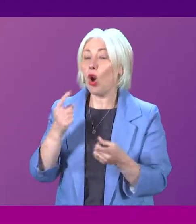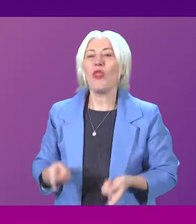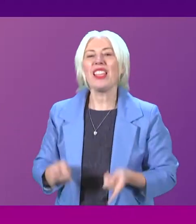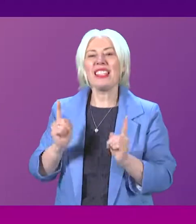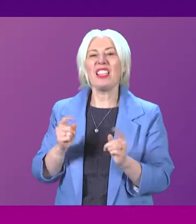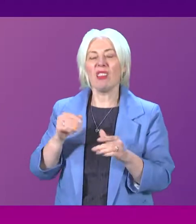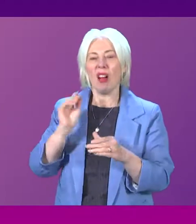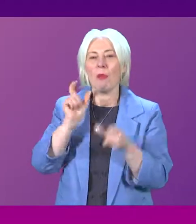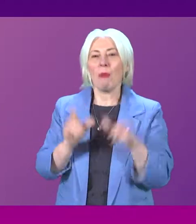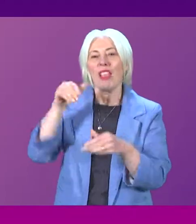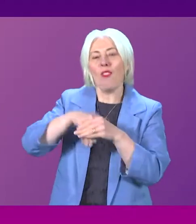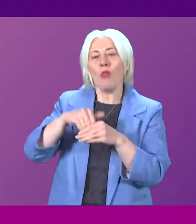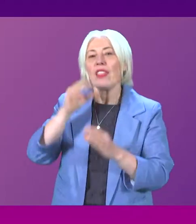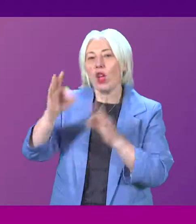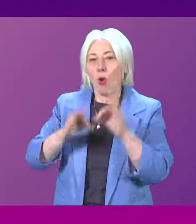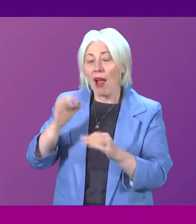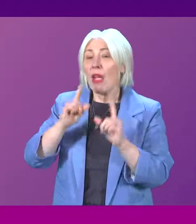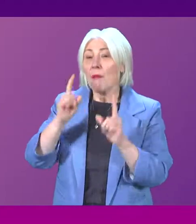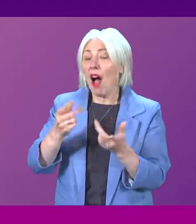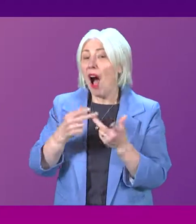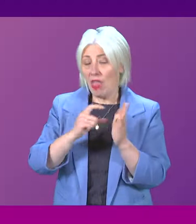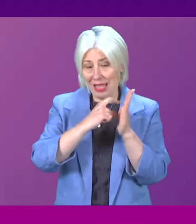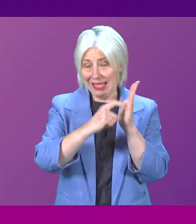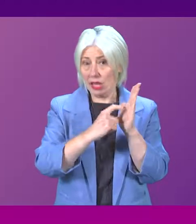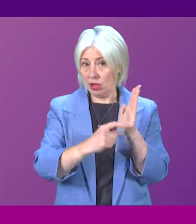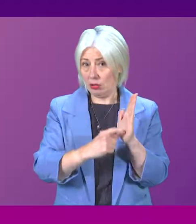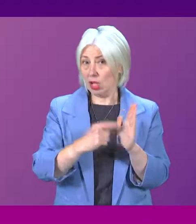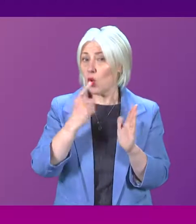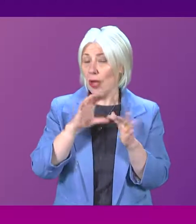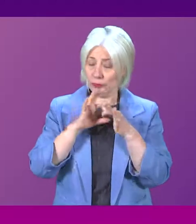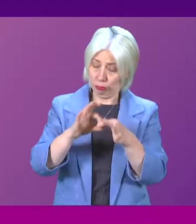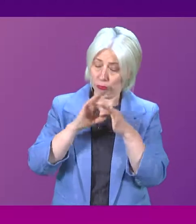However, other sections in that act permit him to engage with organisational matters.